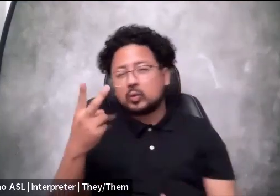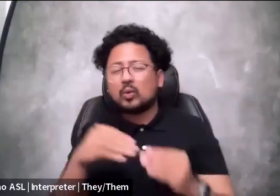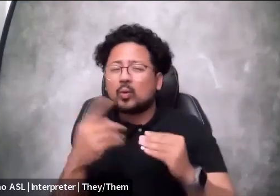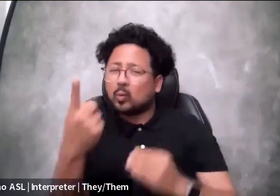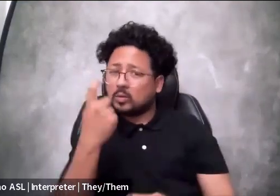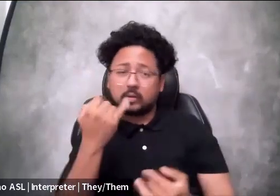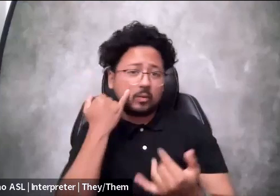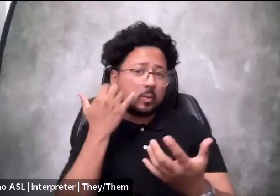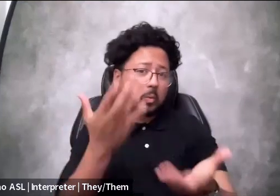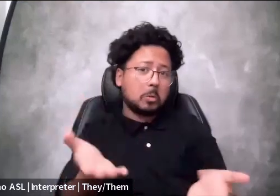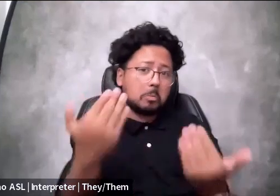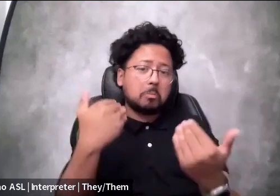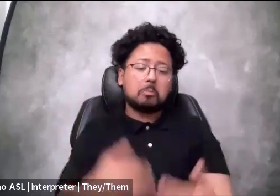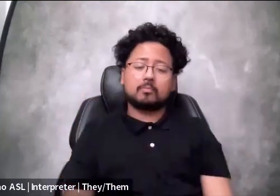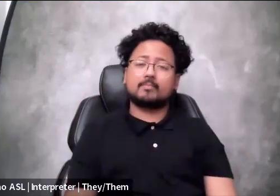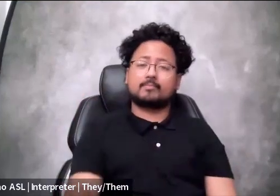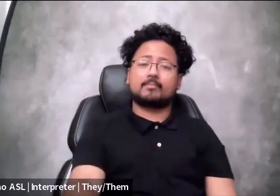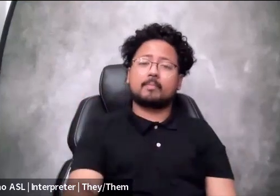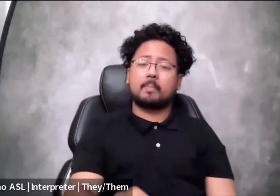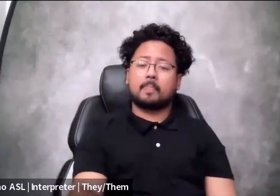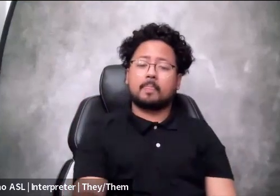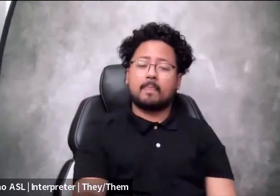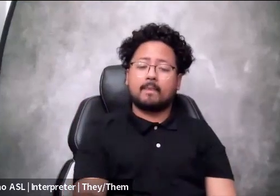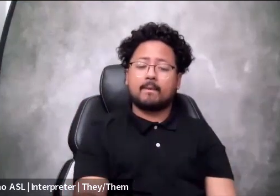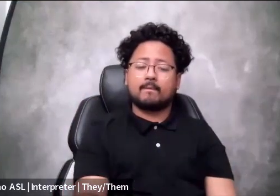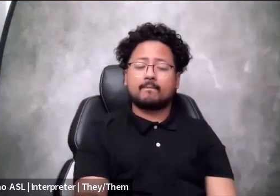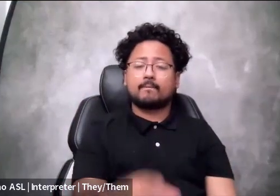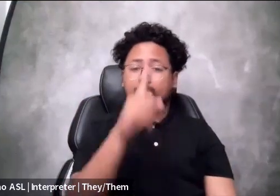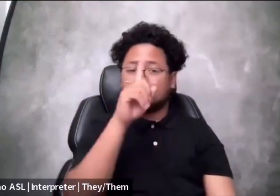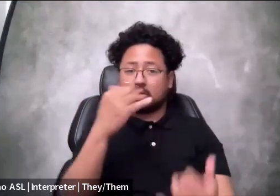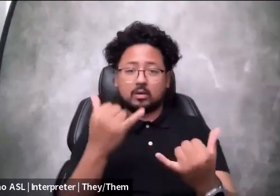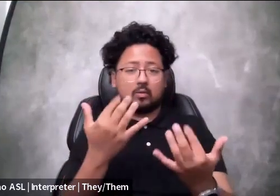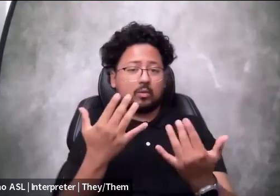If anybody has anything in the meantime while I give people a minute to do that, I'll do the recap.